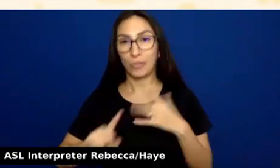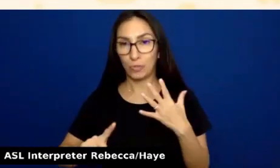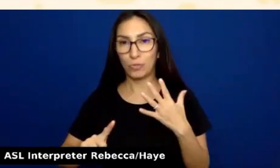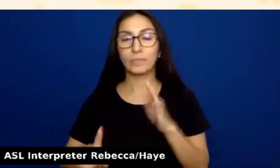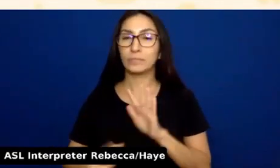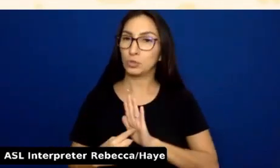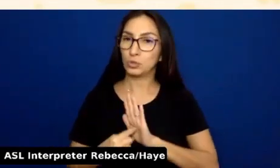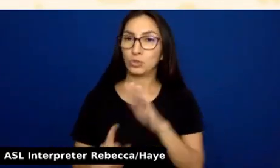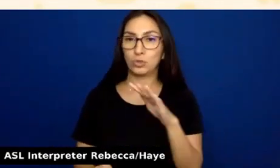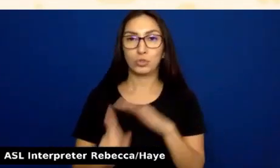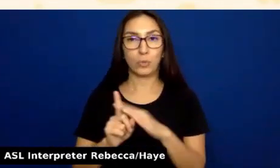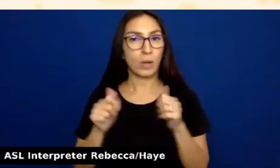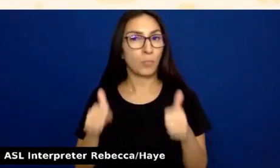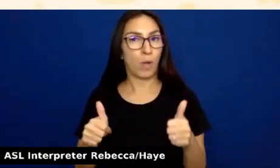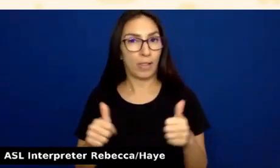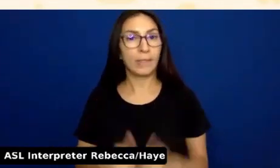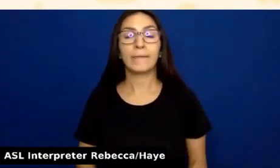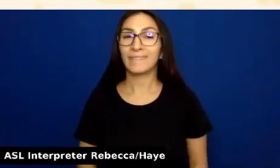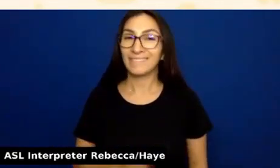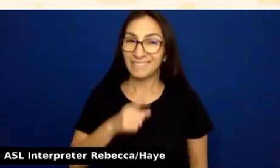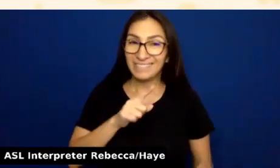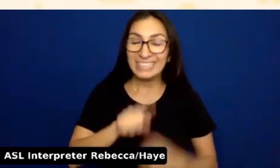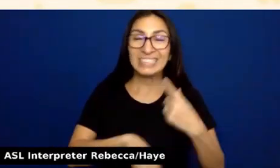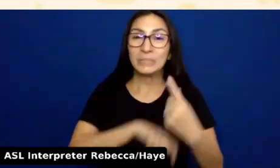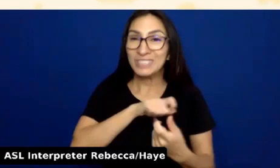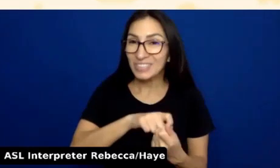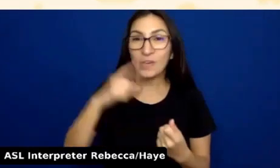And again, this is specifically for things that are done by the theme.